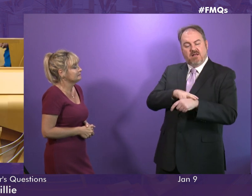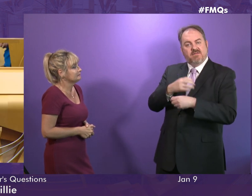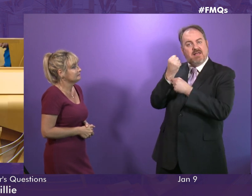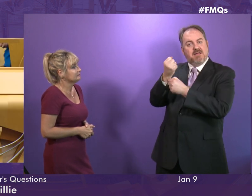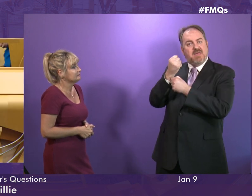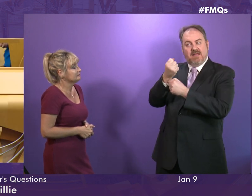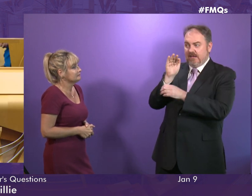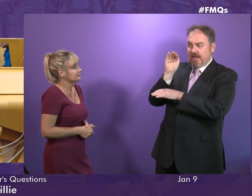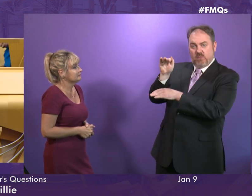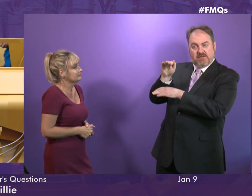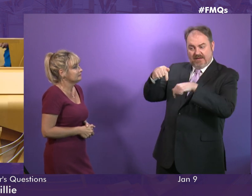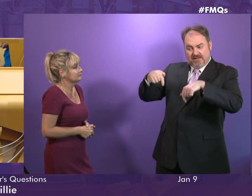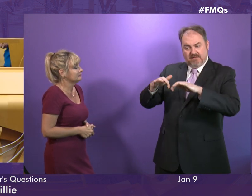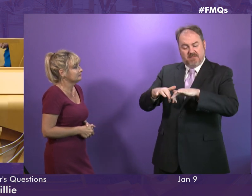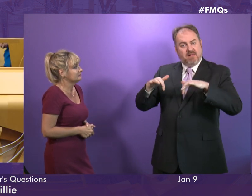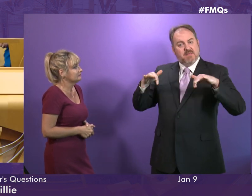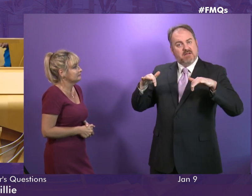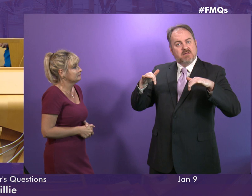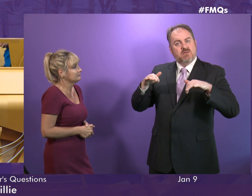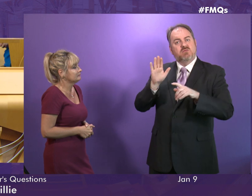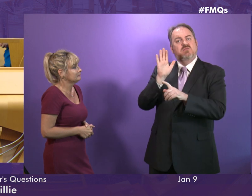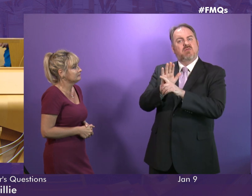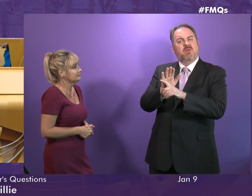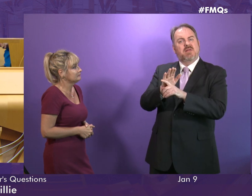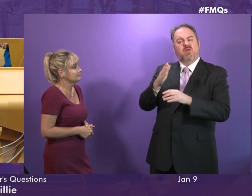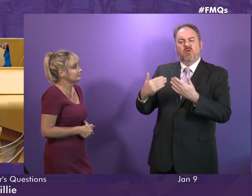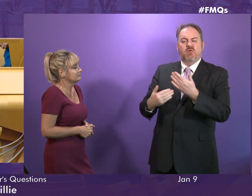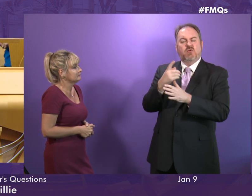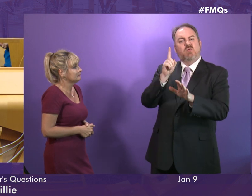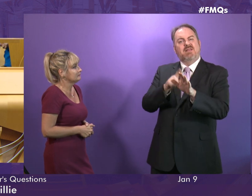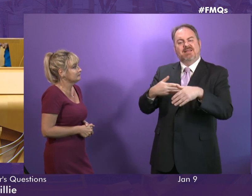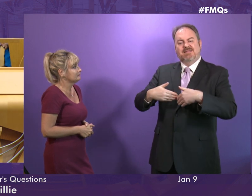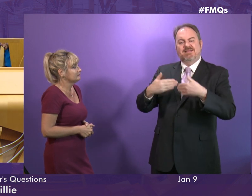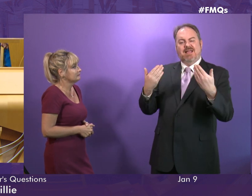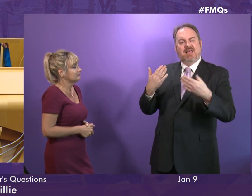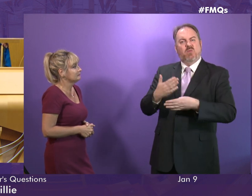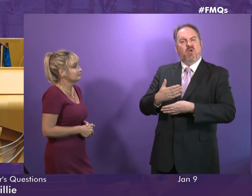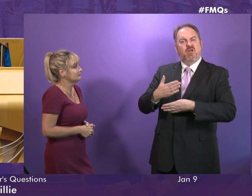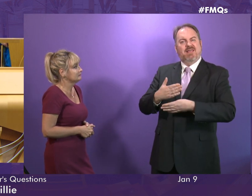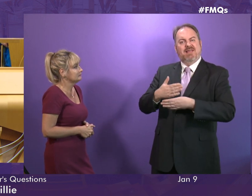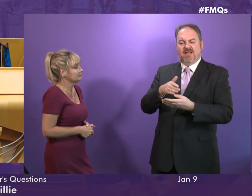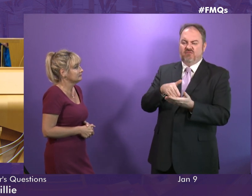Parliament today to end new year’s day trading for large stores. Many retail workers in Scotland